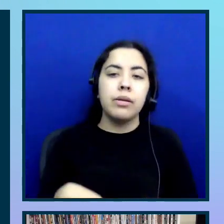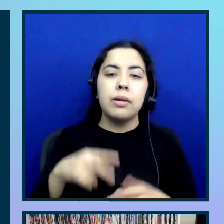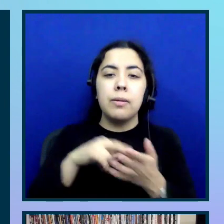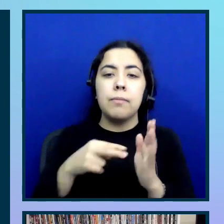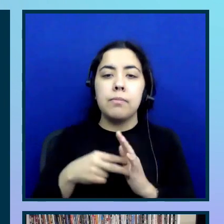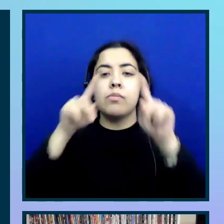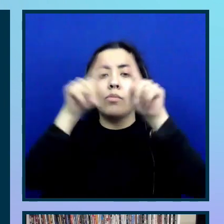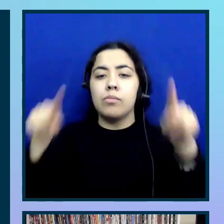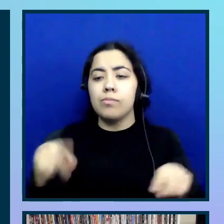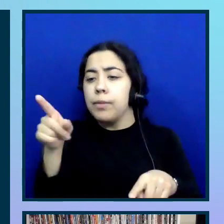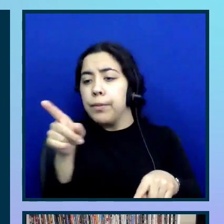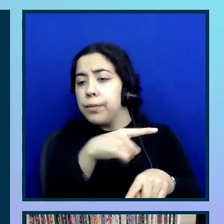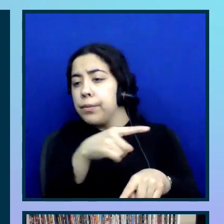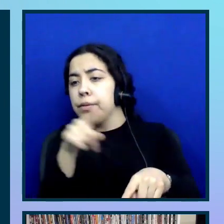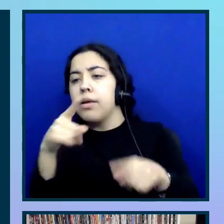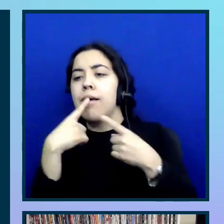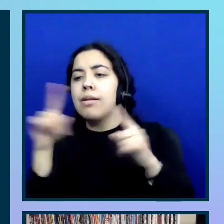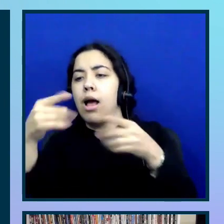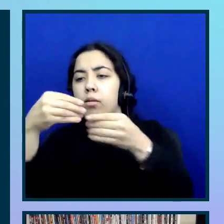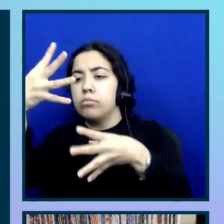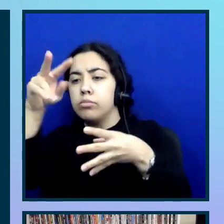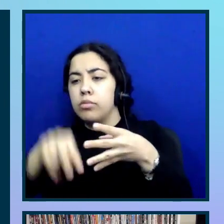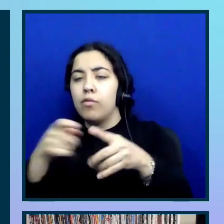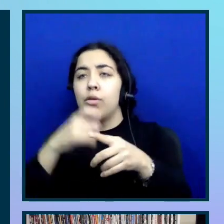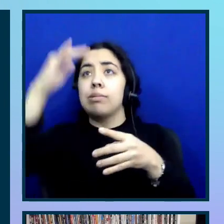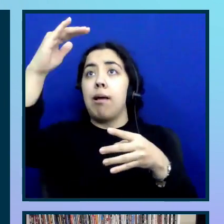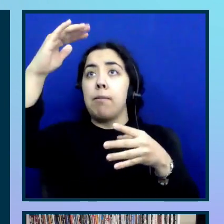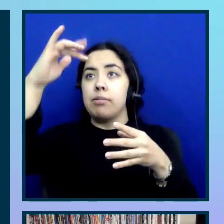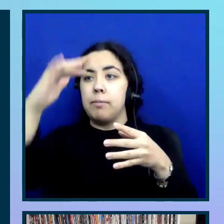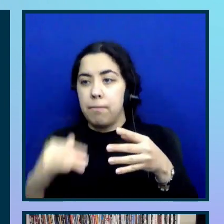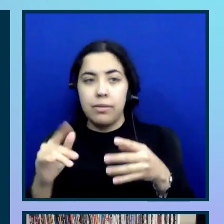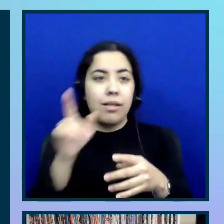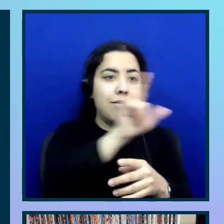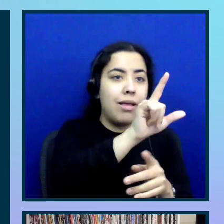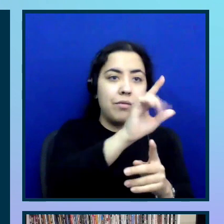and announce content items on the screen from a top to bottom left to right sequence.